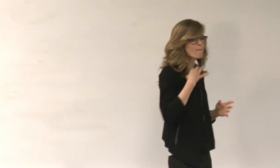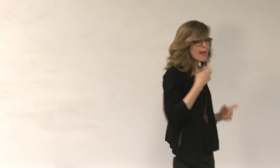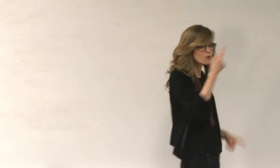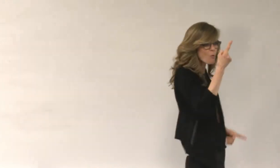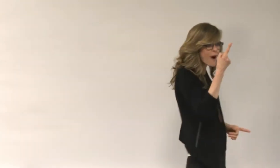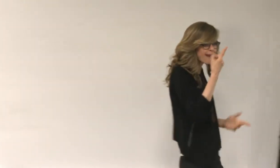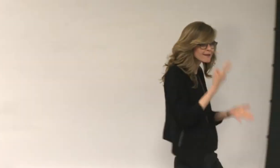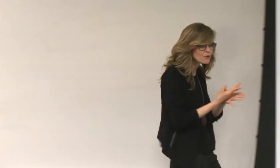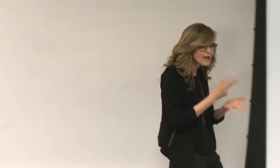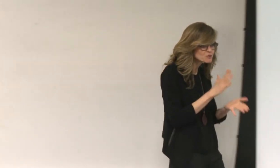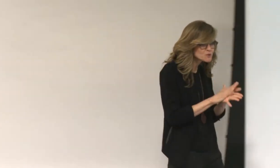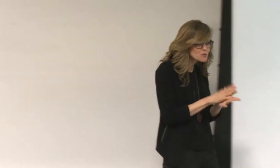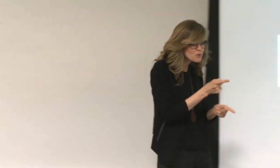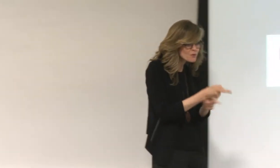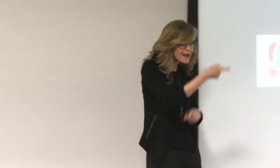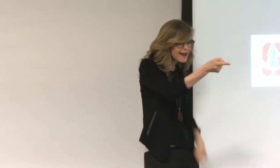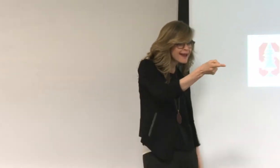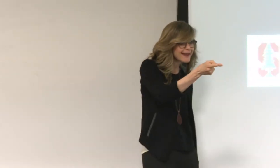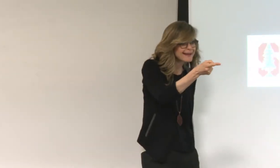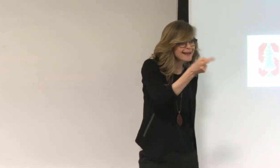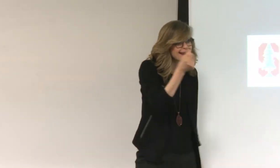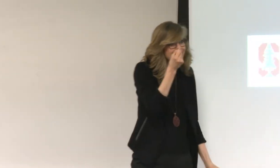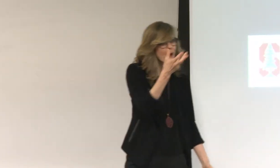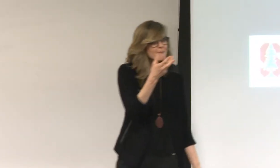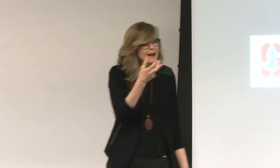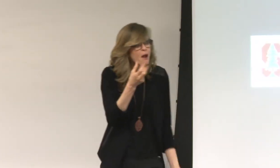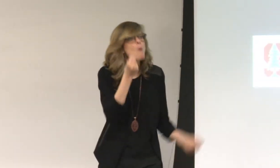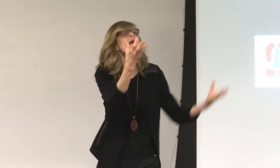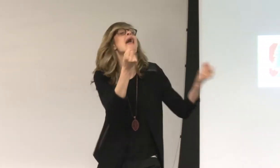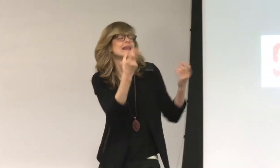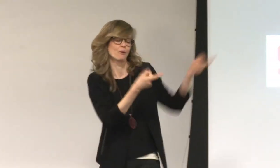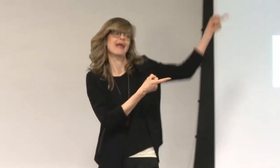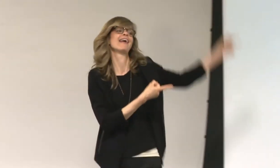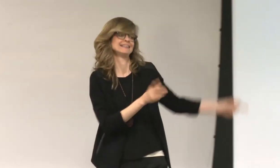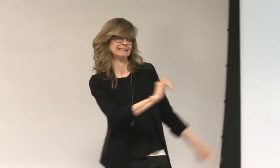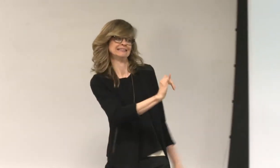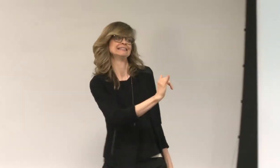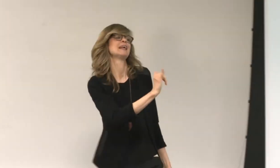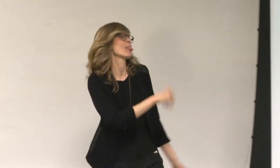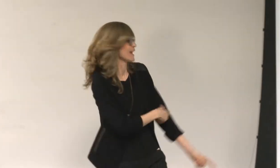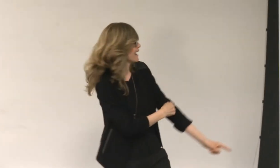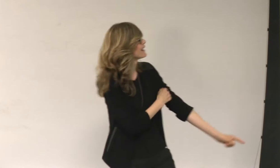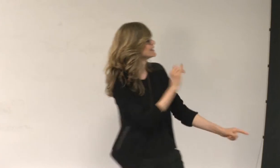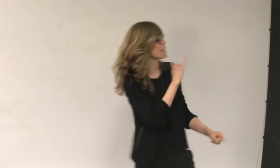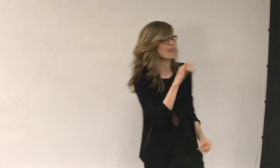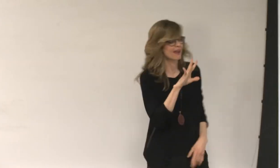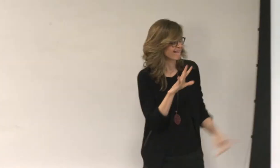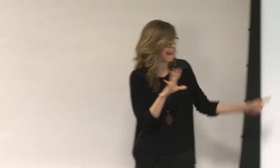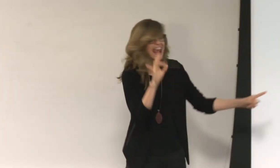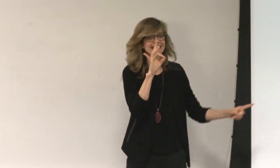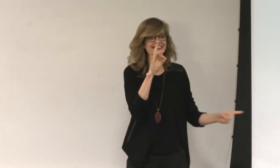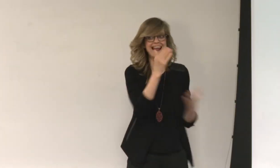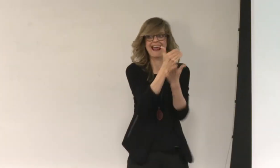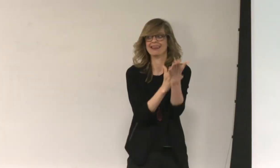NOW. DR. SMITH, YOU APPLIED TO ONE SCHOOL, RIGHT? PETER--OH, DR. HAUSER, YOU APPLIED TO ONE. NO, FOR GRADUATE SCHOOL, PETER SAYS, "I APPLIED TO MANY."